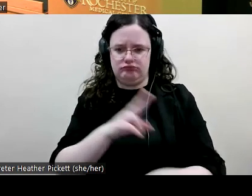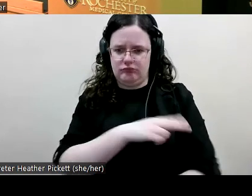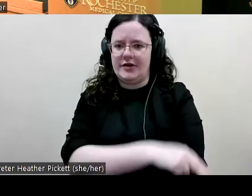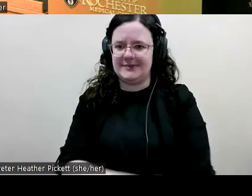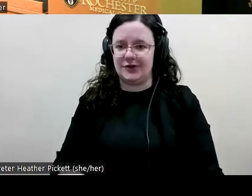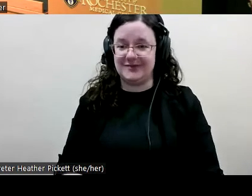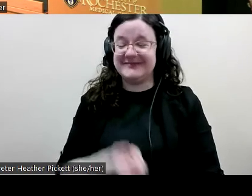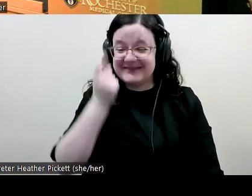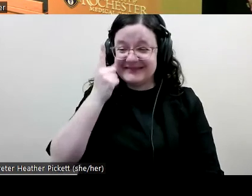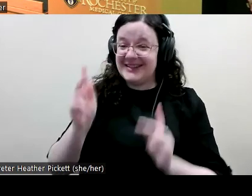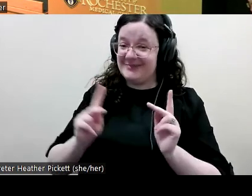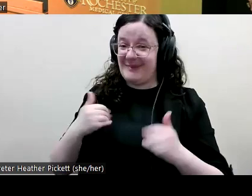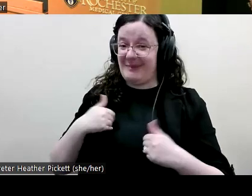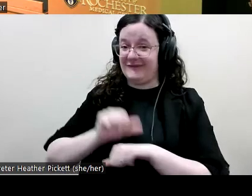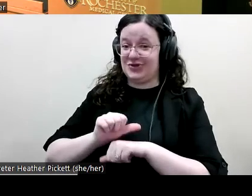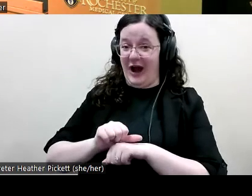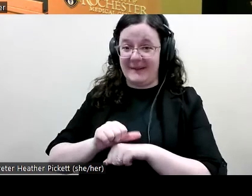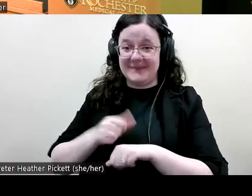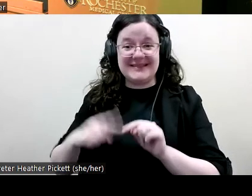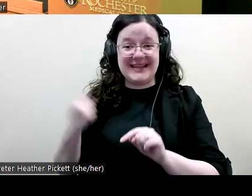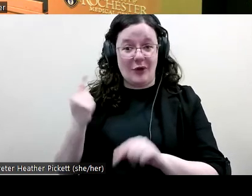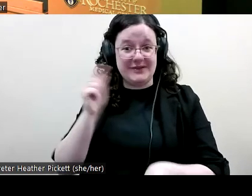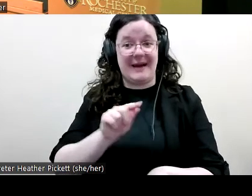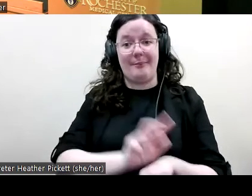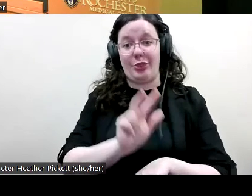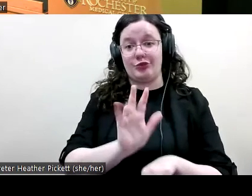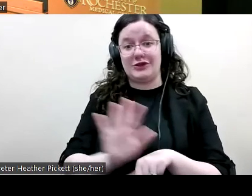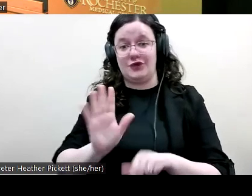jobs right they can't always come between three and five o'clock so we've seen that happen which